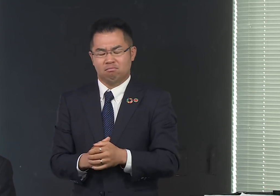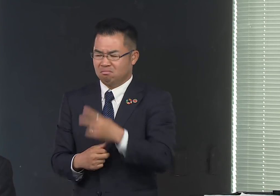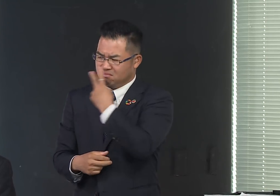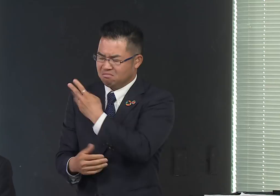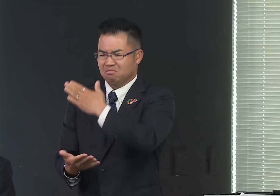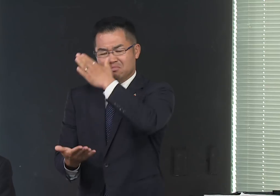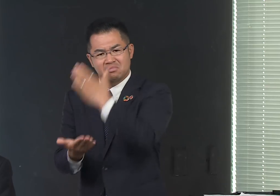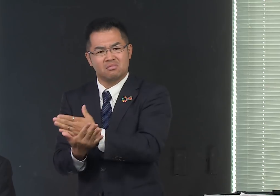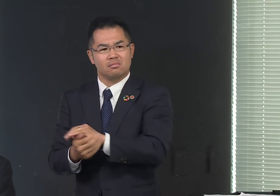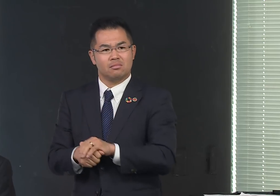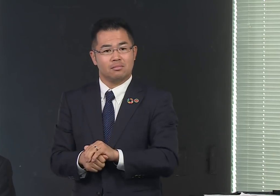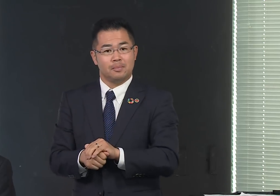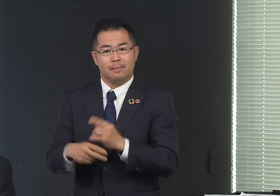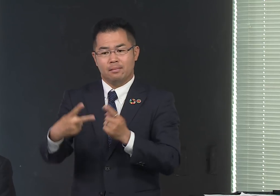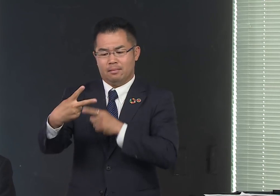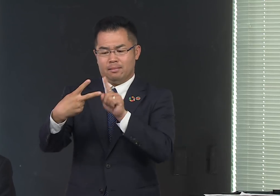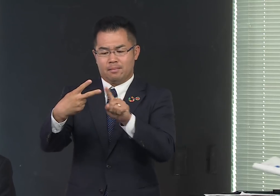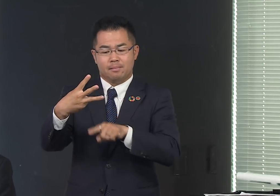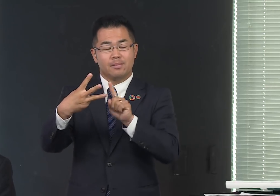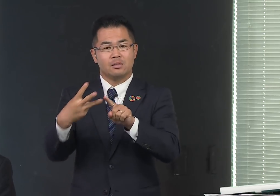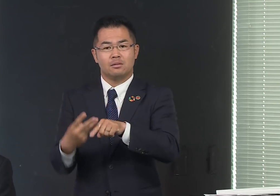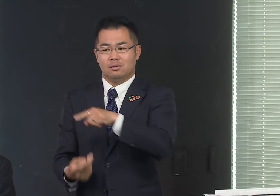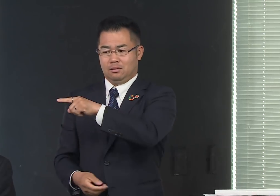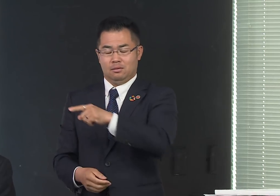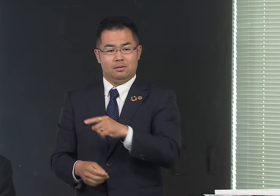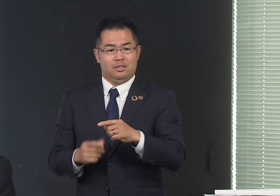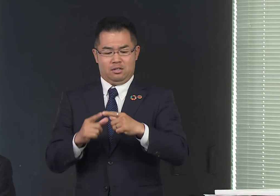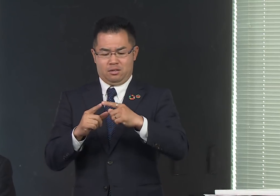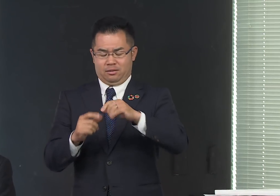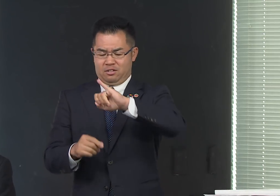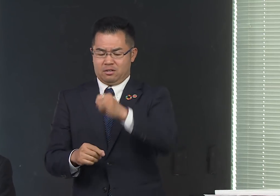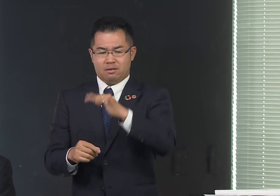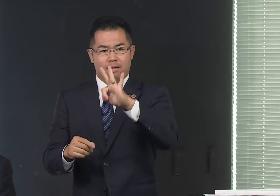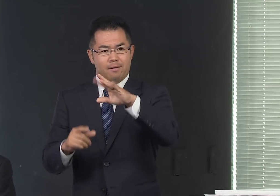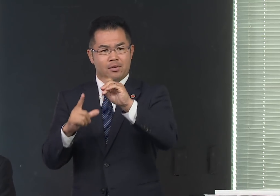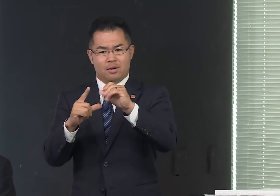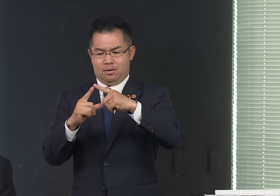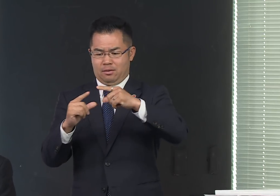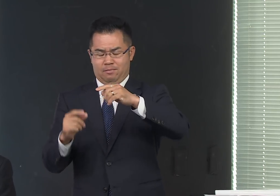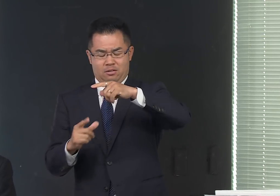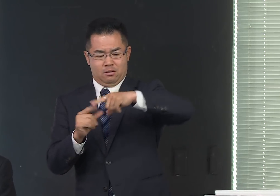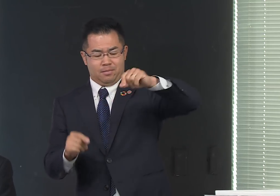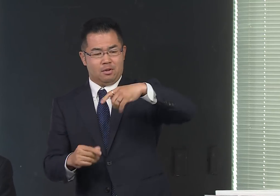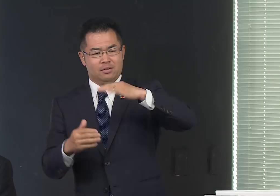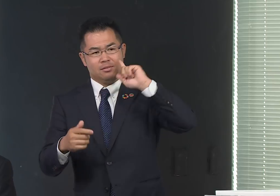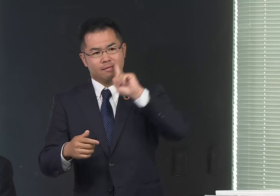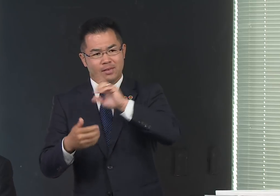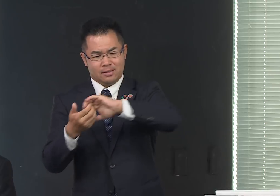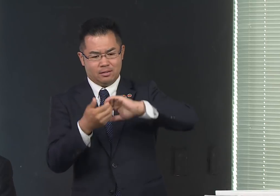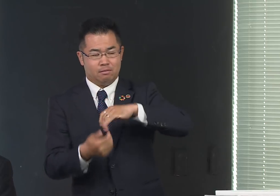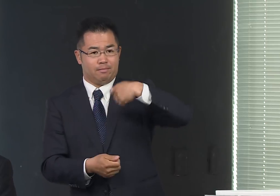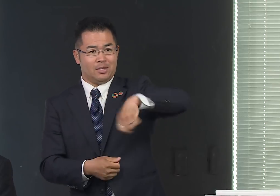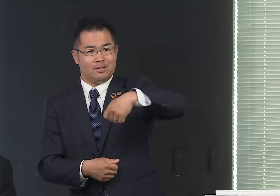different means in developing as such, and to make sure that there are changes being implemented. And so we have